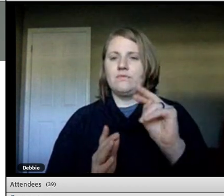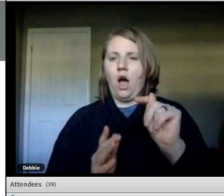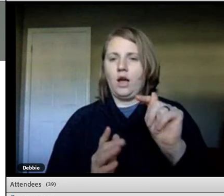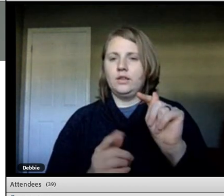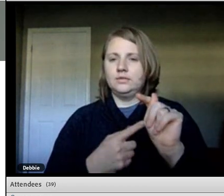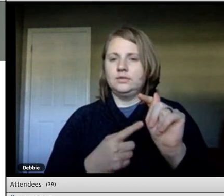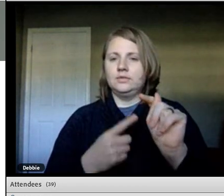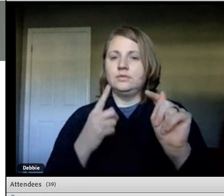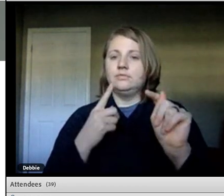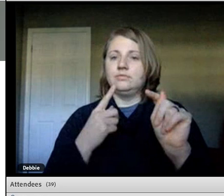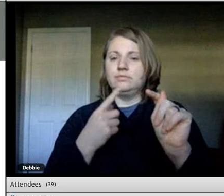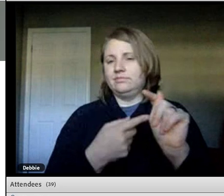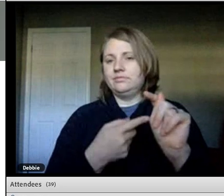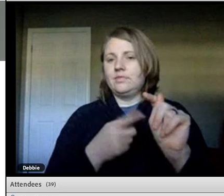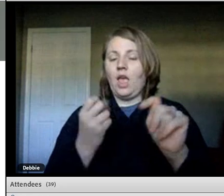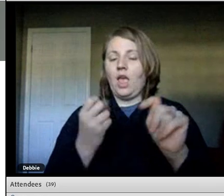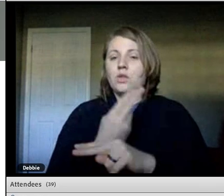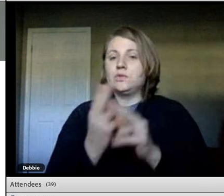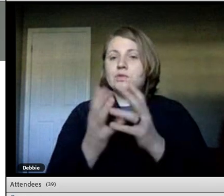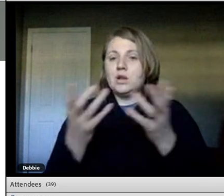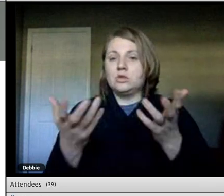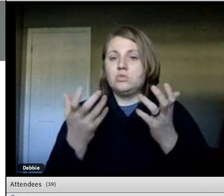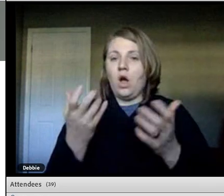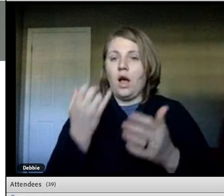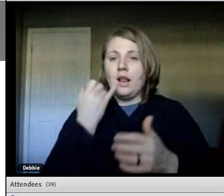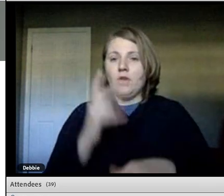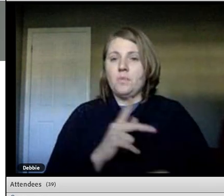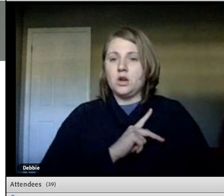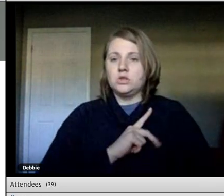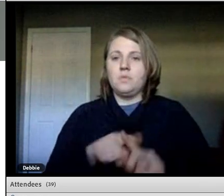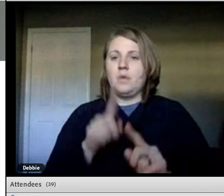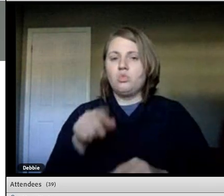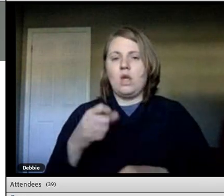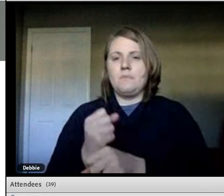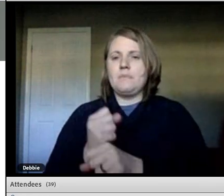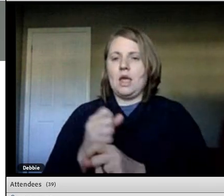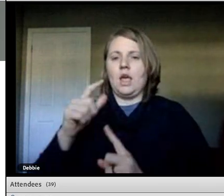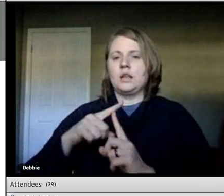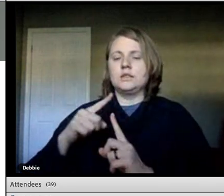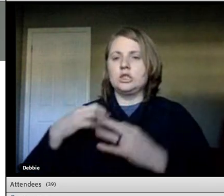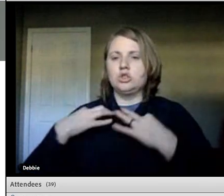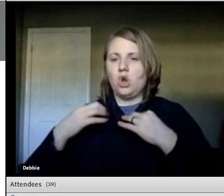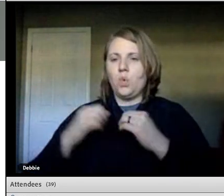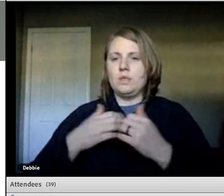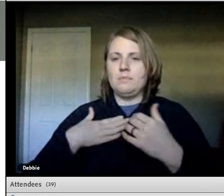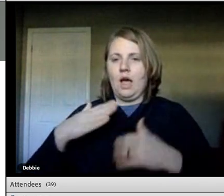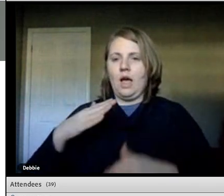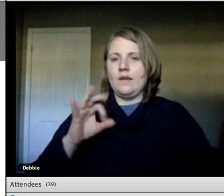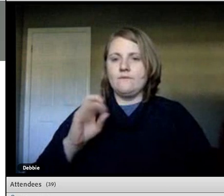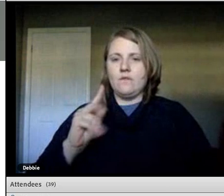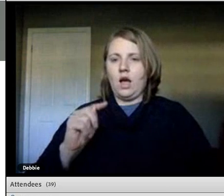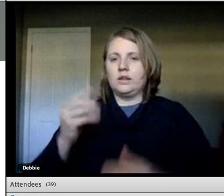as much as you want as long as it's for personal reasons, but you can't go make a T-shirt with my font and sell it," and that's commercial use,